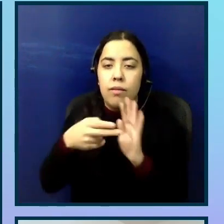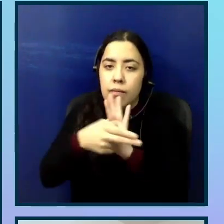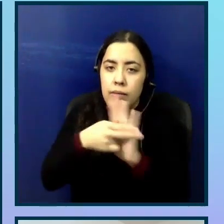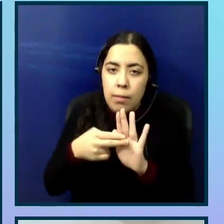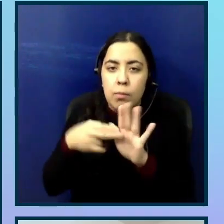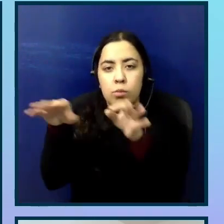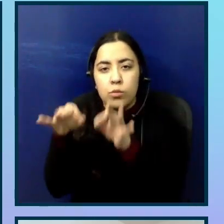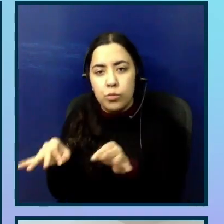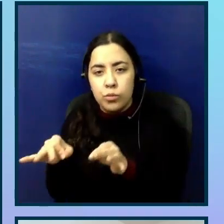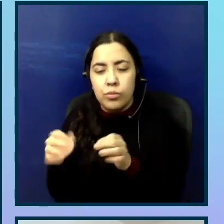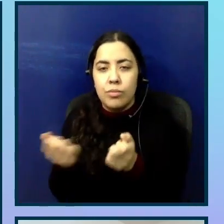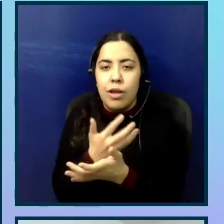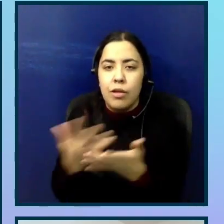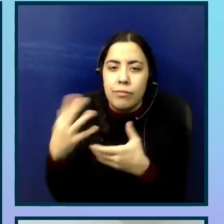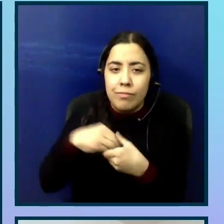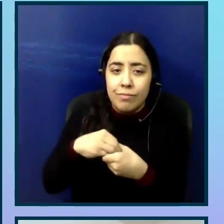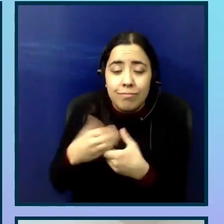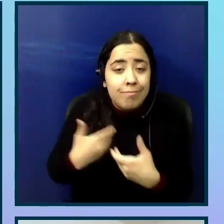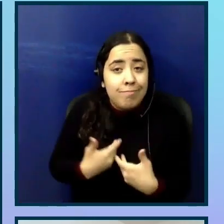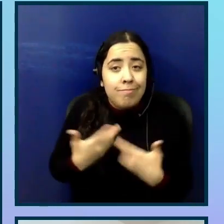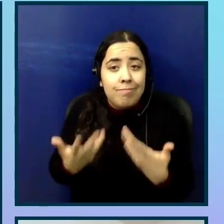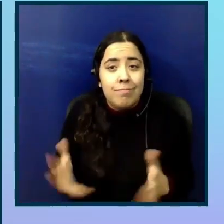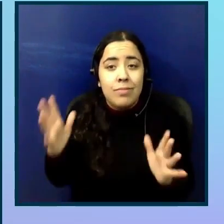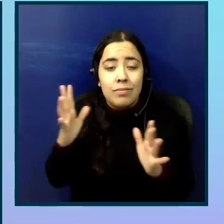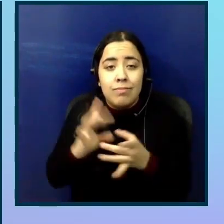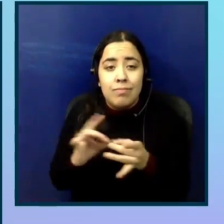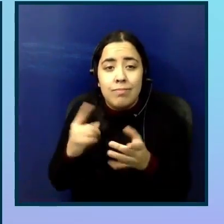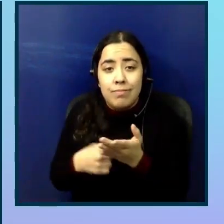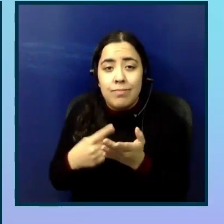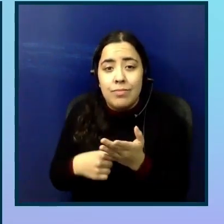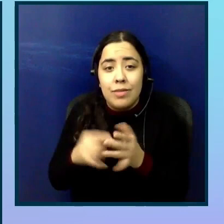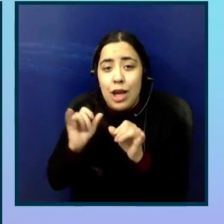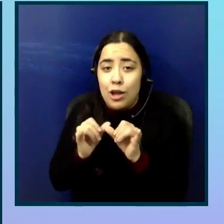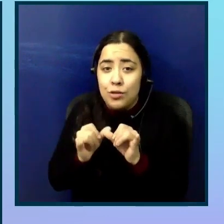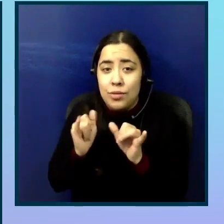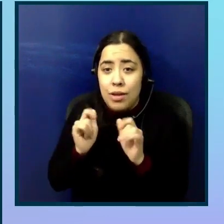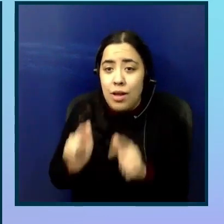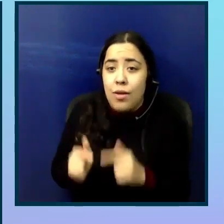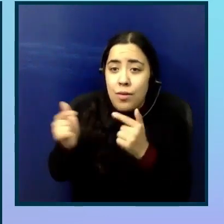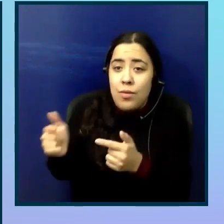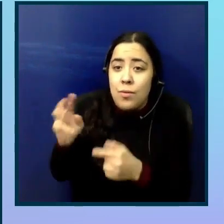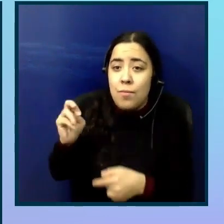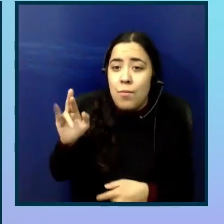So that's all for engineering. Now, on to Mario who is going to talk about QA at LA-Z.